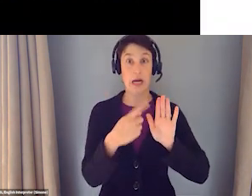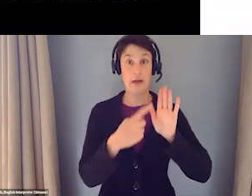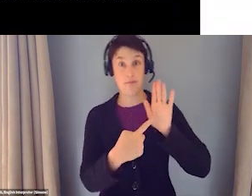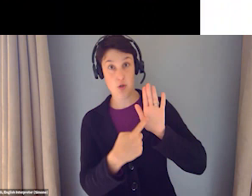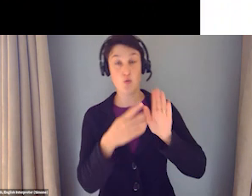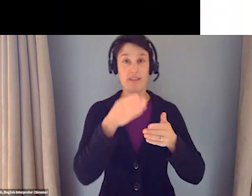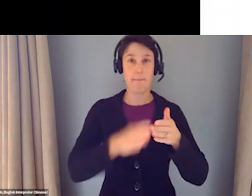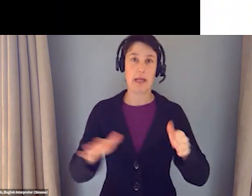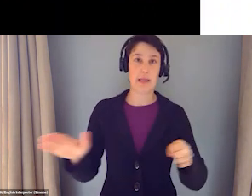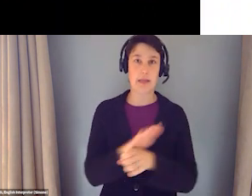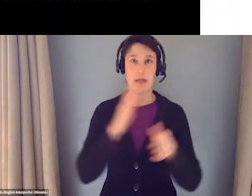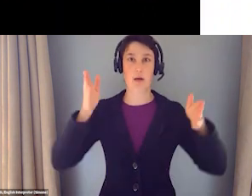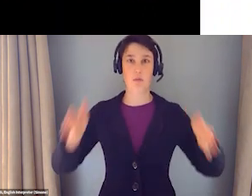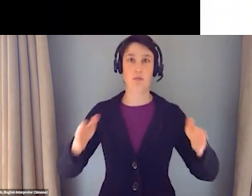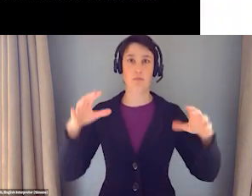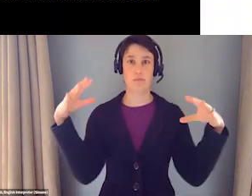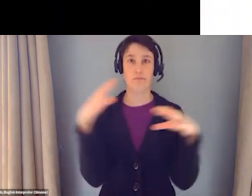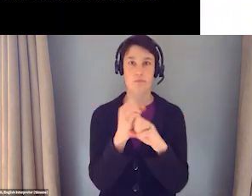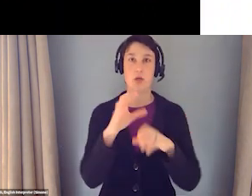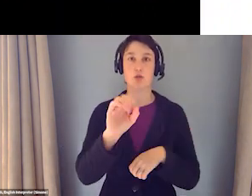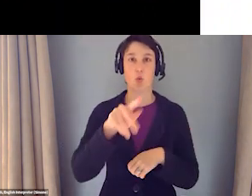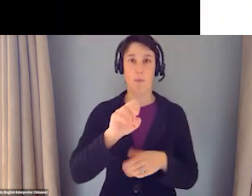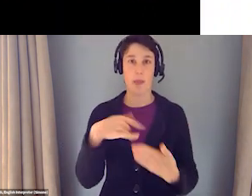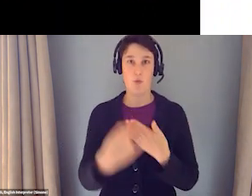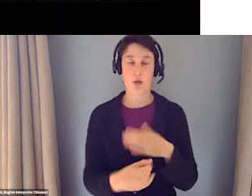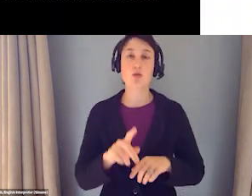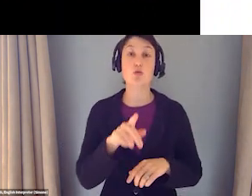So if you're supplying that final project report, or that POR,